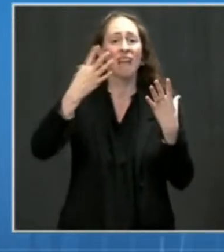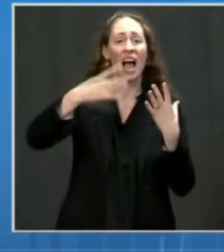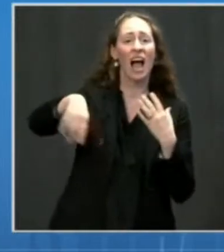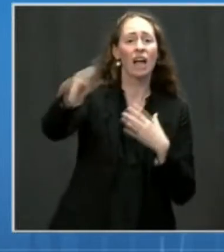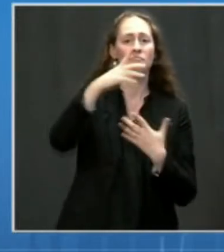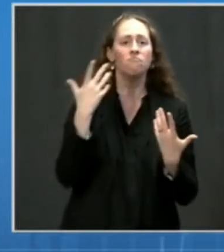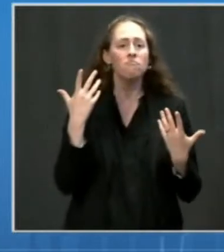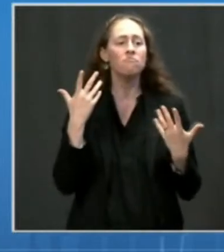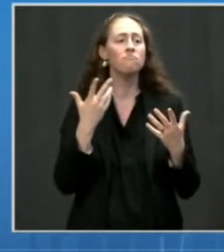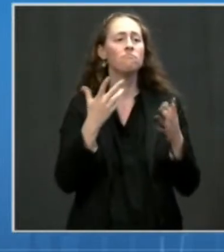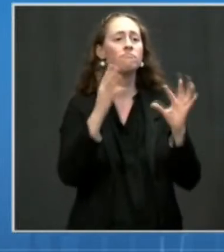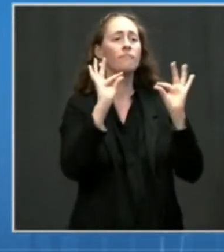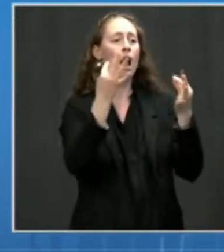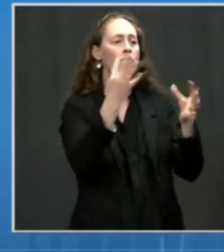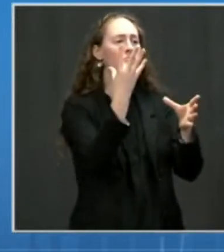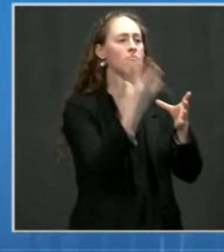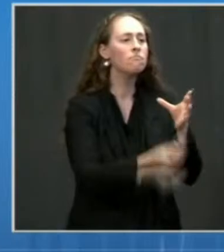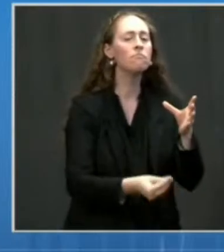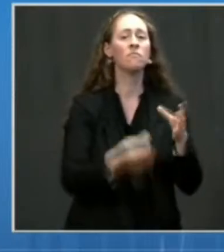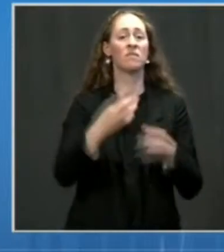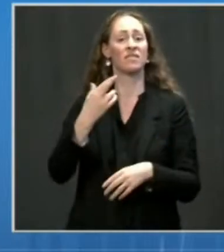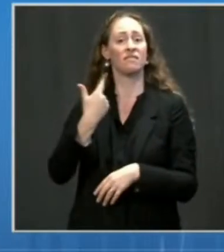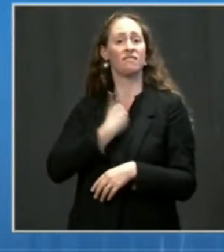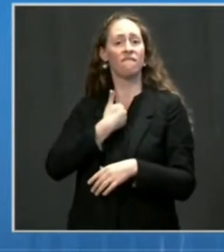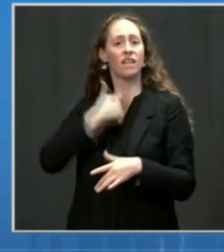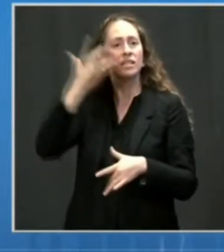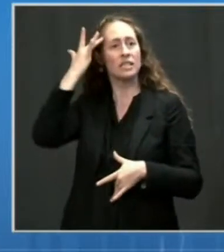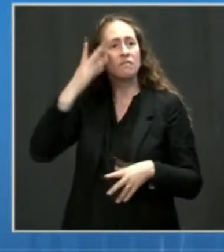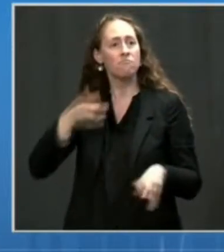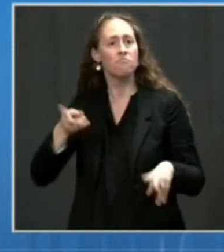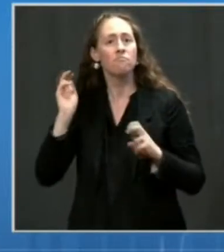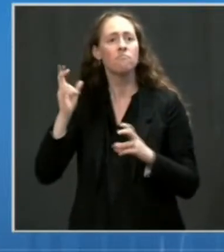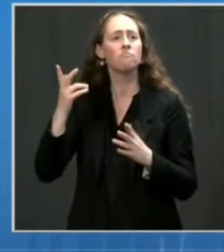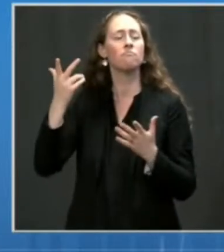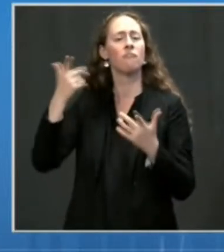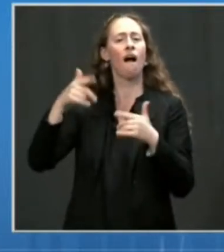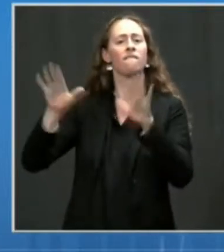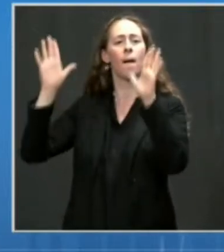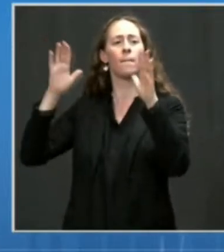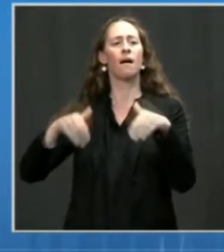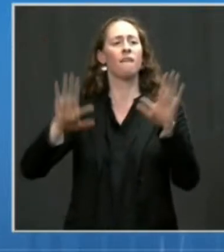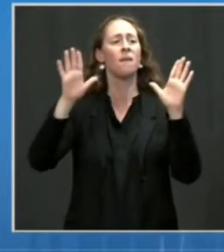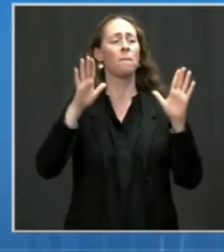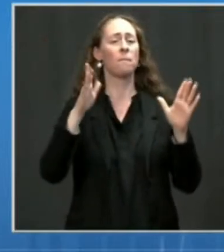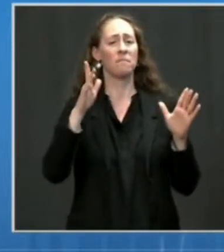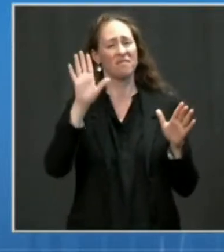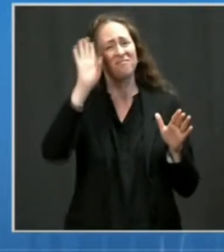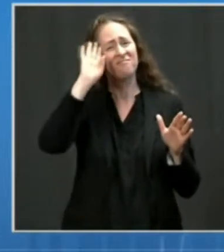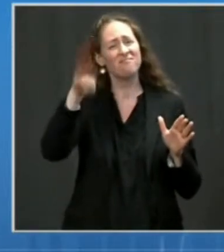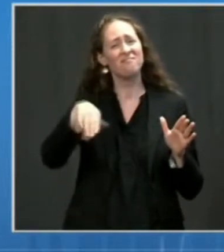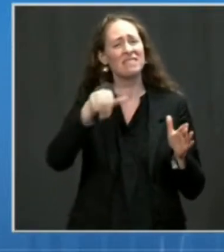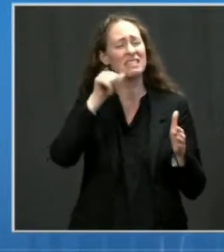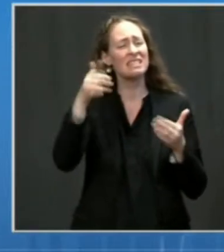LITTLE LONGER. MANY OF US HAVE LOST LOVED ONES OR HAVE BEEN ILL OURSELVES.